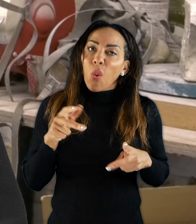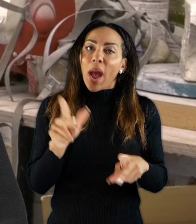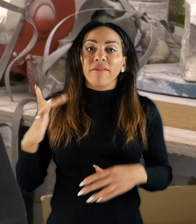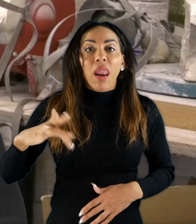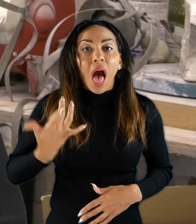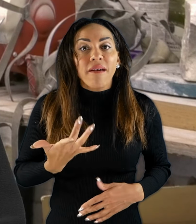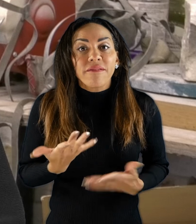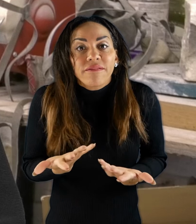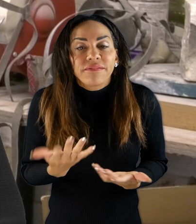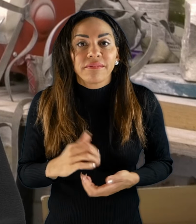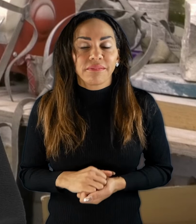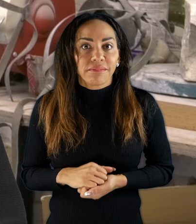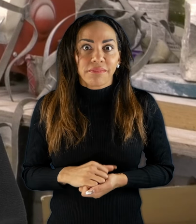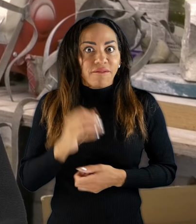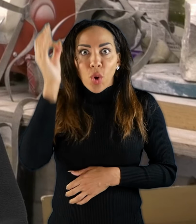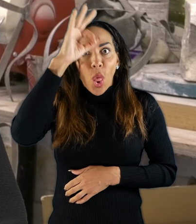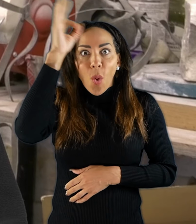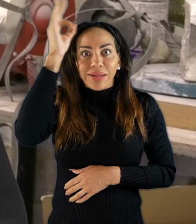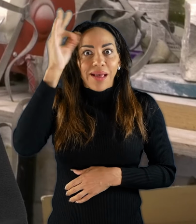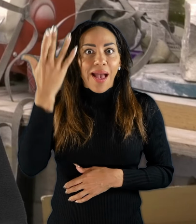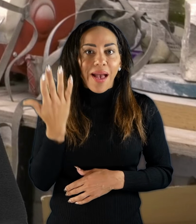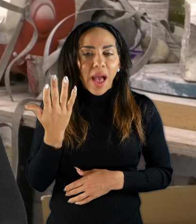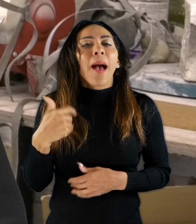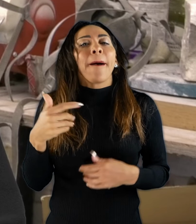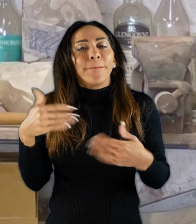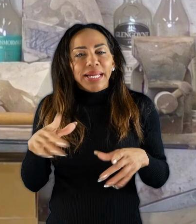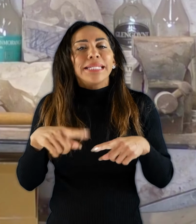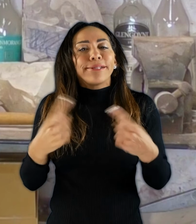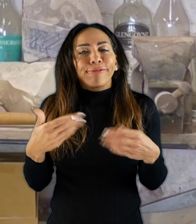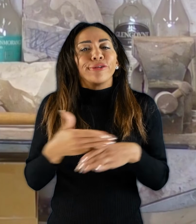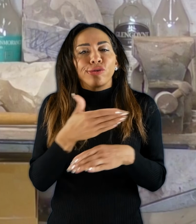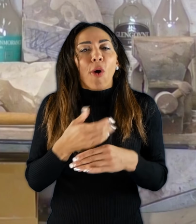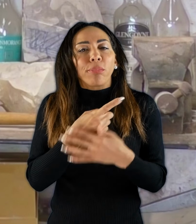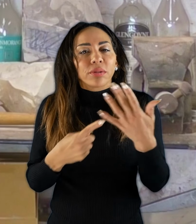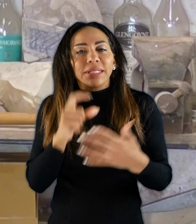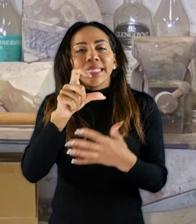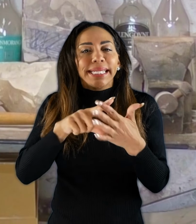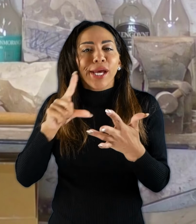So I've got no idea. I mean, I've done lots of different jobs. When I was chief executive at